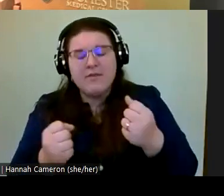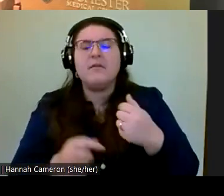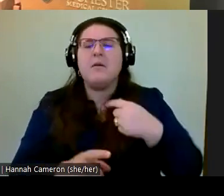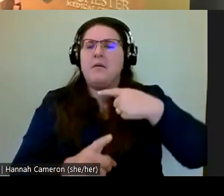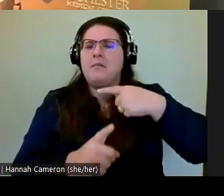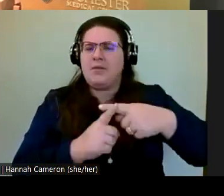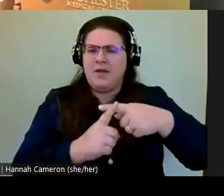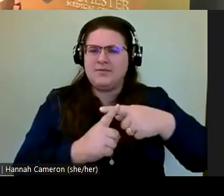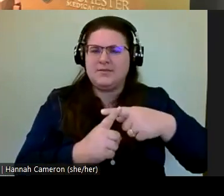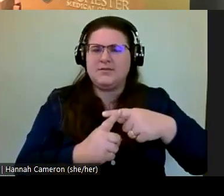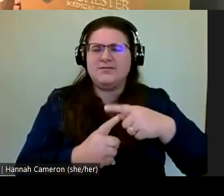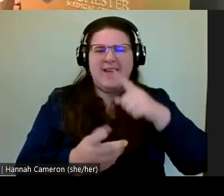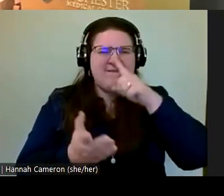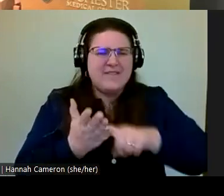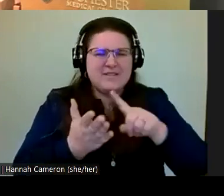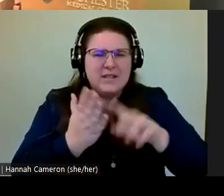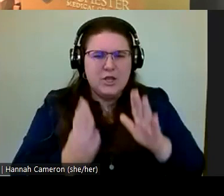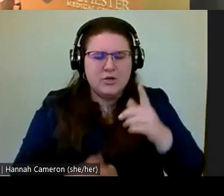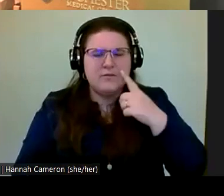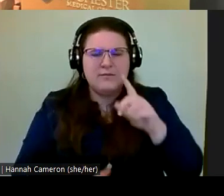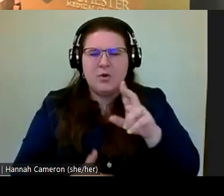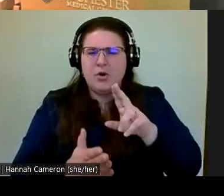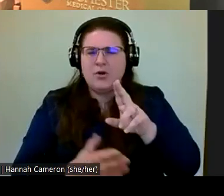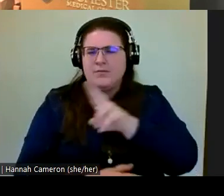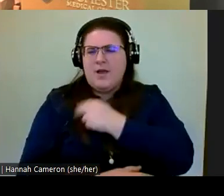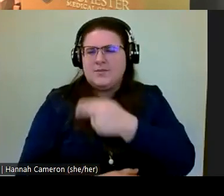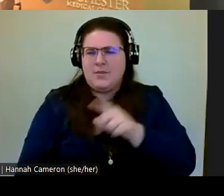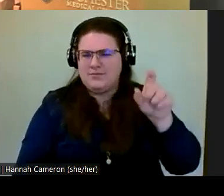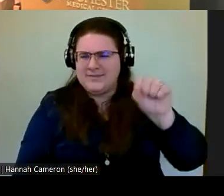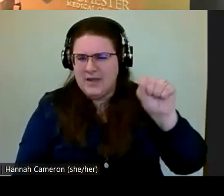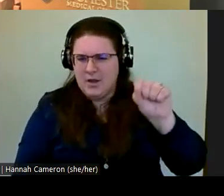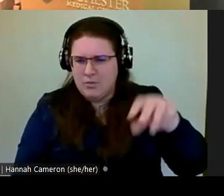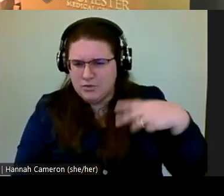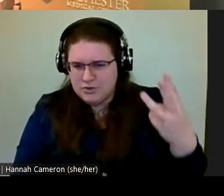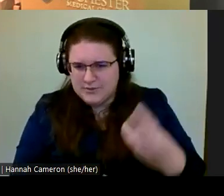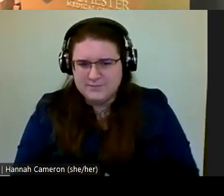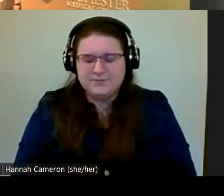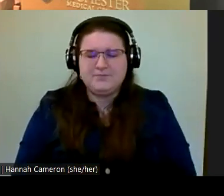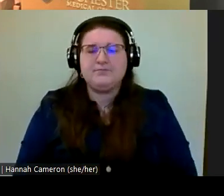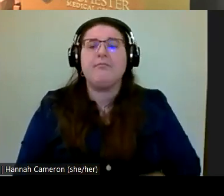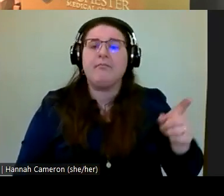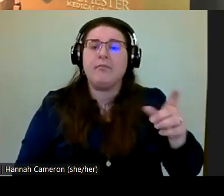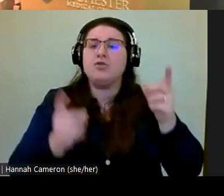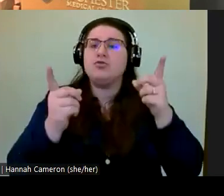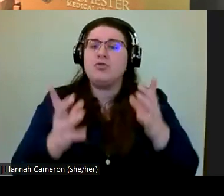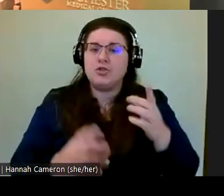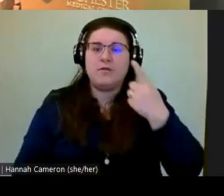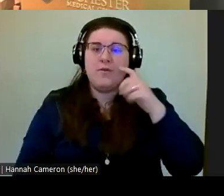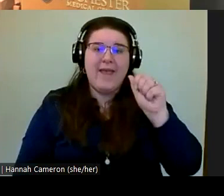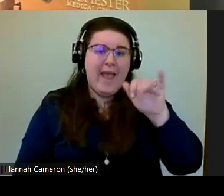institute in Seattle Washington Dr uniter founded and directed the aim center from 2004 to 2018 he